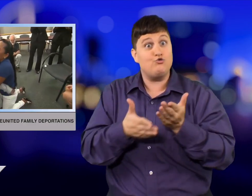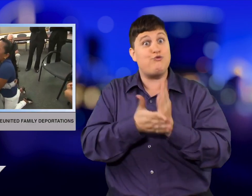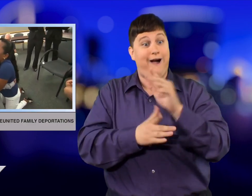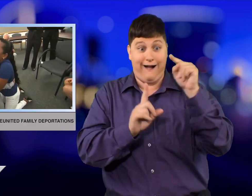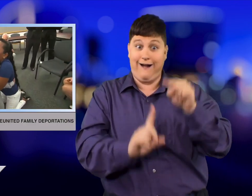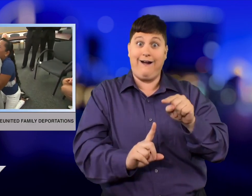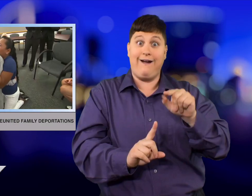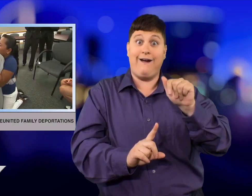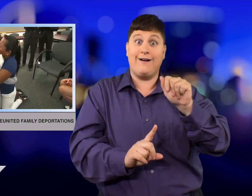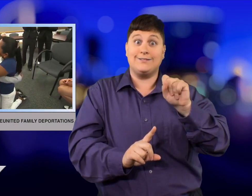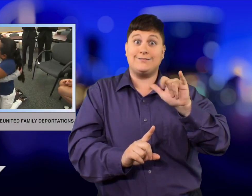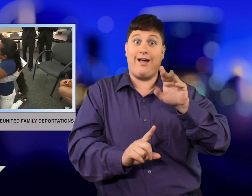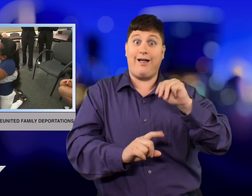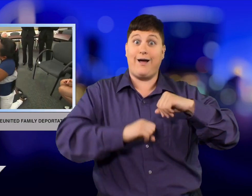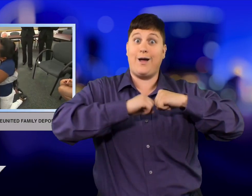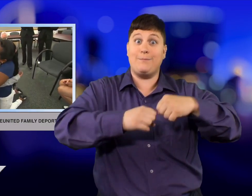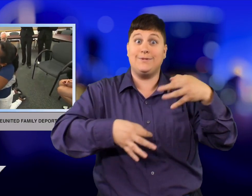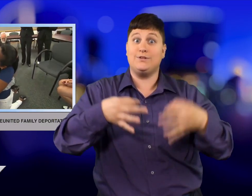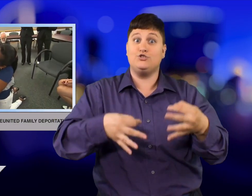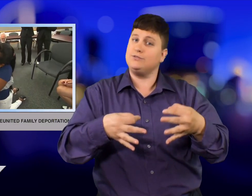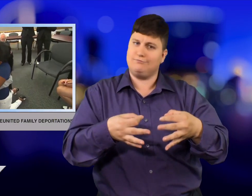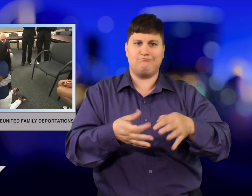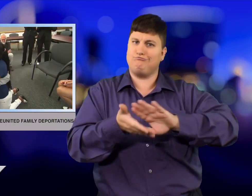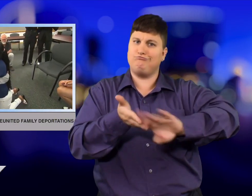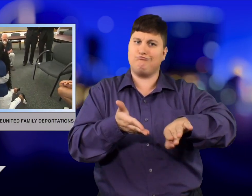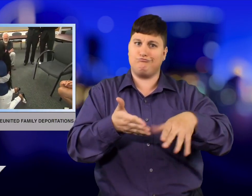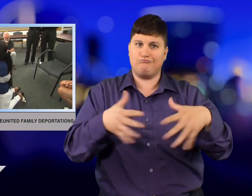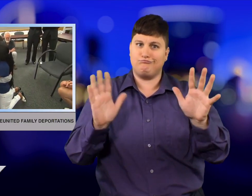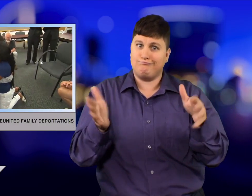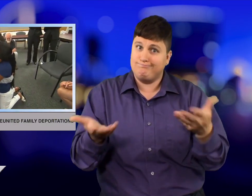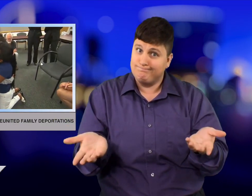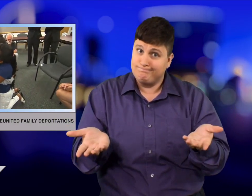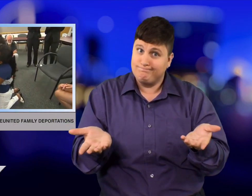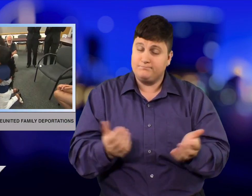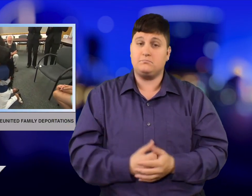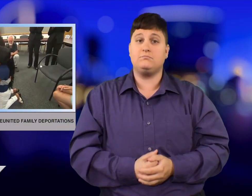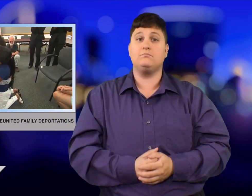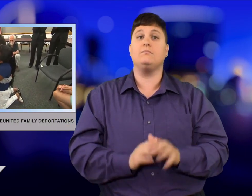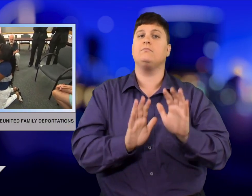signed paperwork for their children to be deported with them.